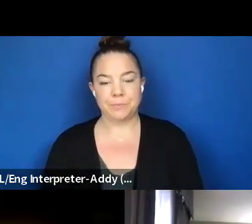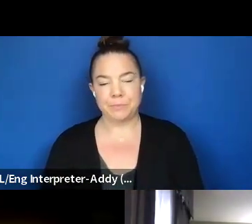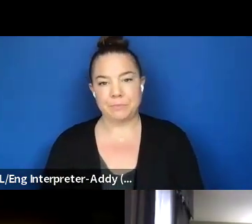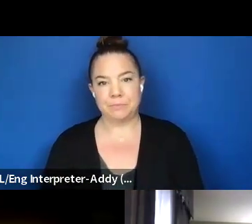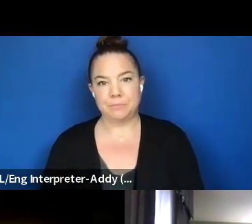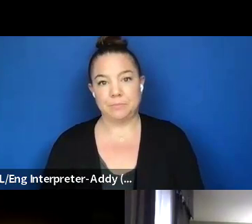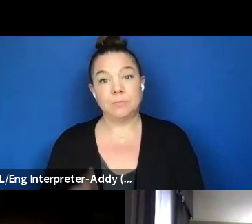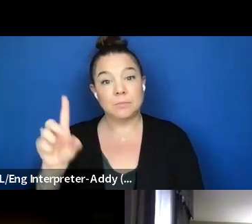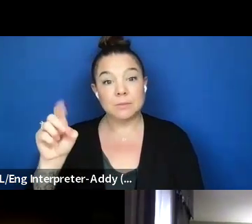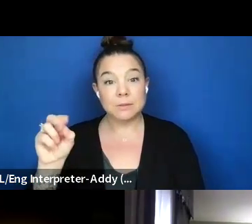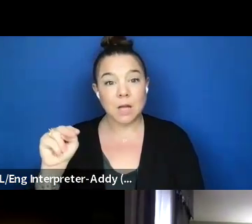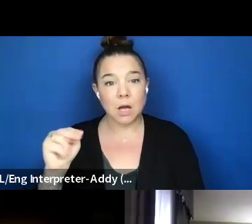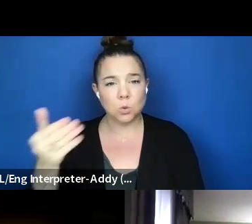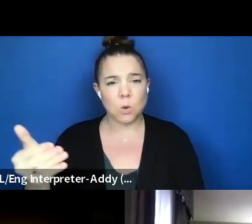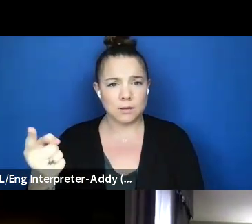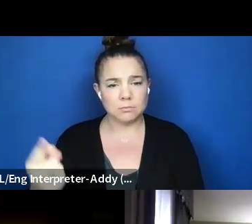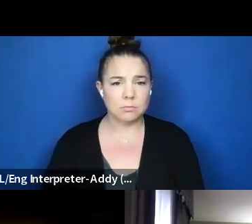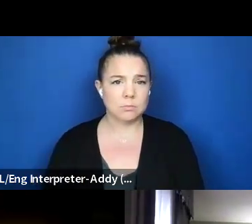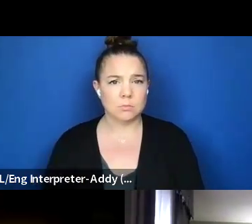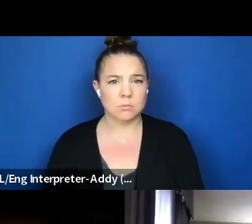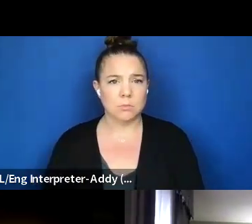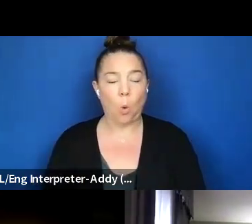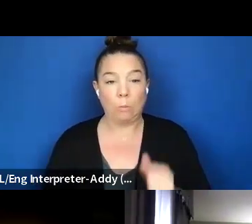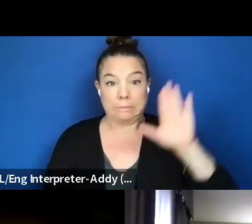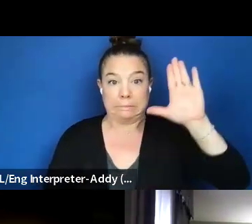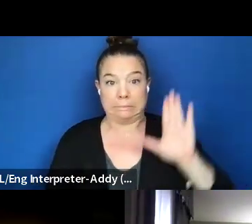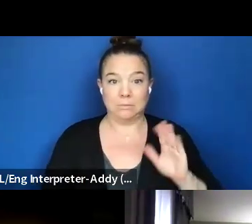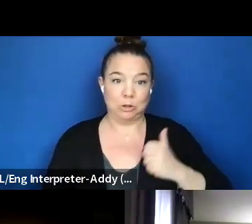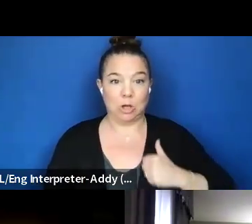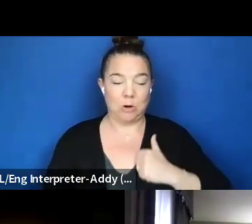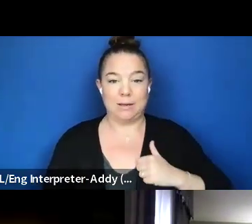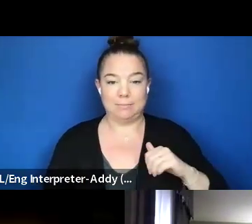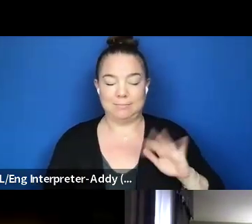Elissa w/ APRIL: Don, go ahead. You're you're panic. Brooke Wilson (she/her): Oh, I can put my hand down. Sorry. Don Posh: Okay. Elissa w/ APRIL: Got it.